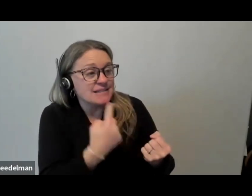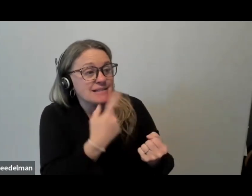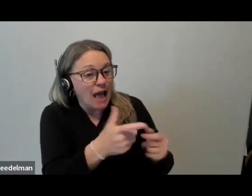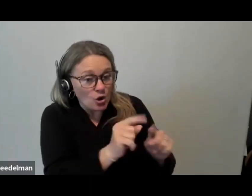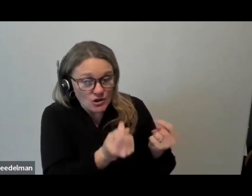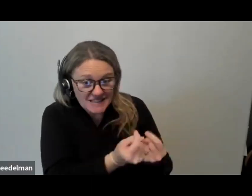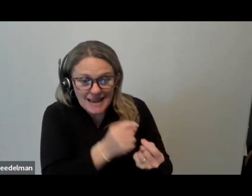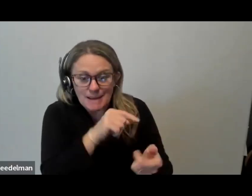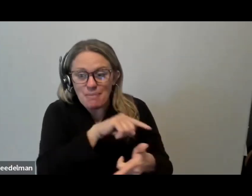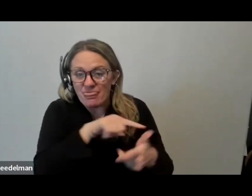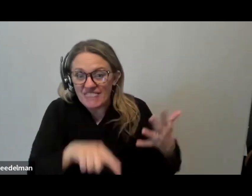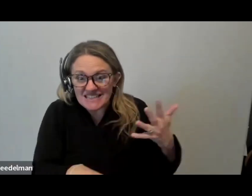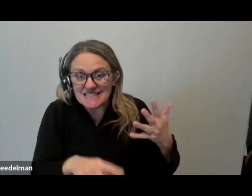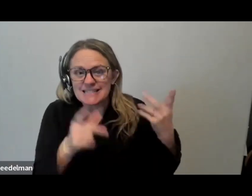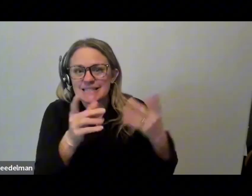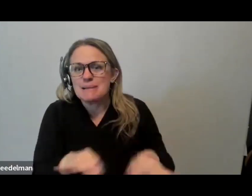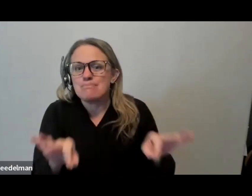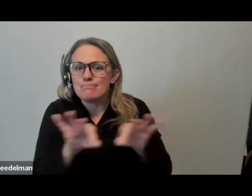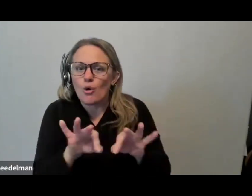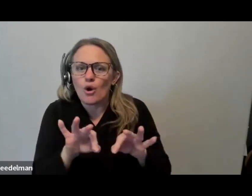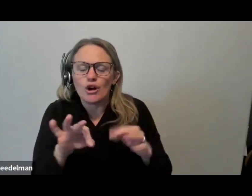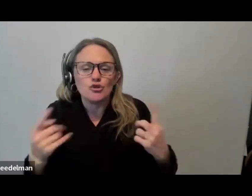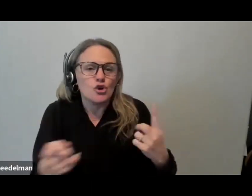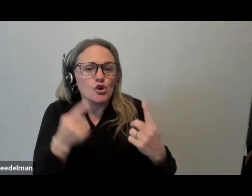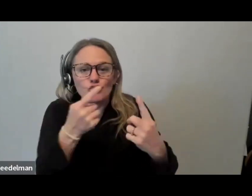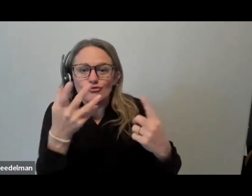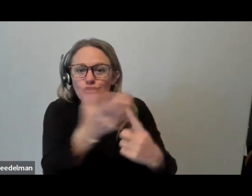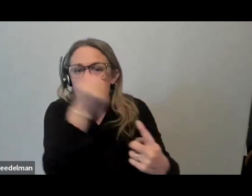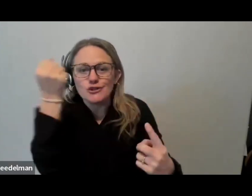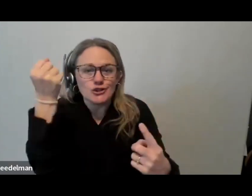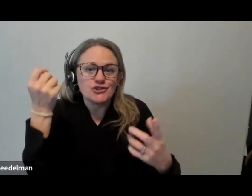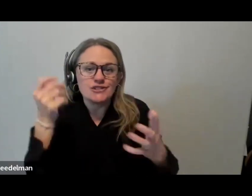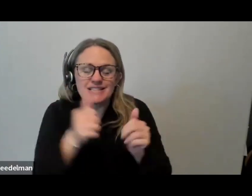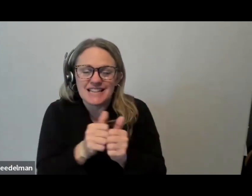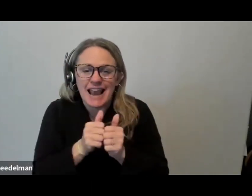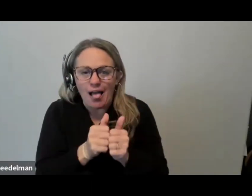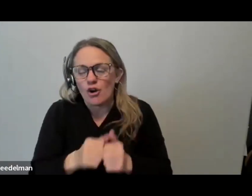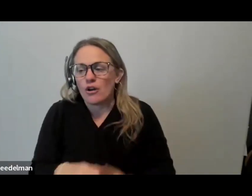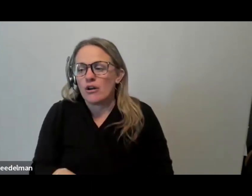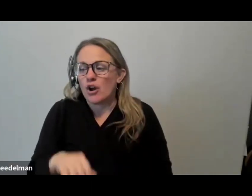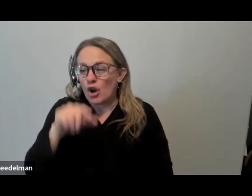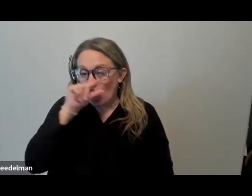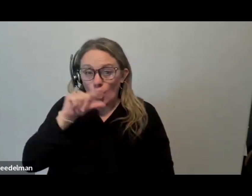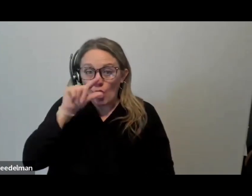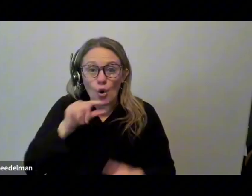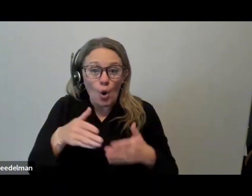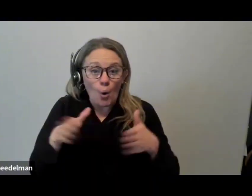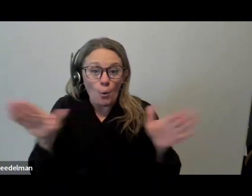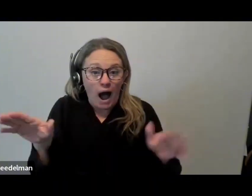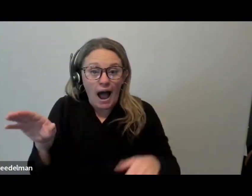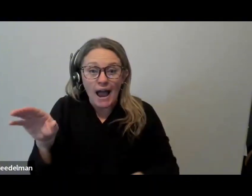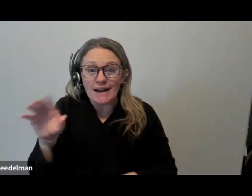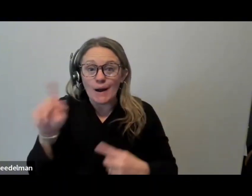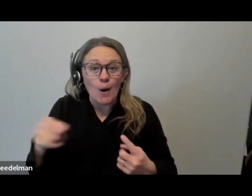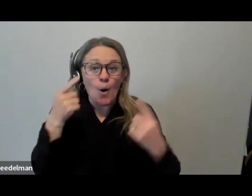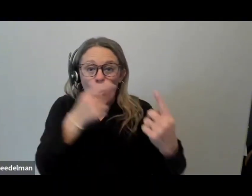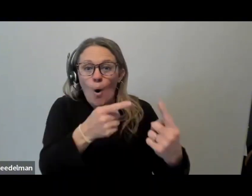Making sure that they're resourced well, right? Part of having a Google wide goal is not to just go say, Hey look, this team did really well or this team did really bad.